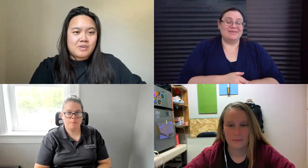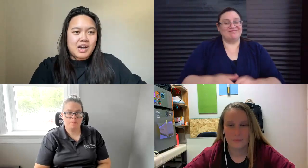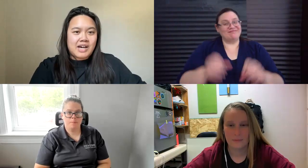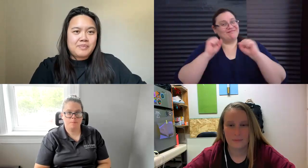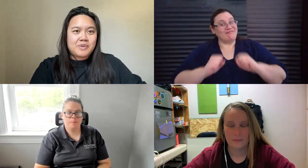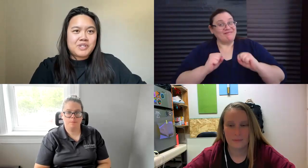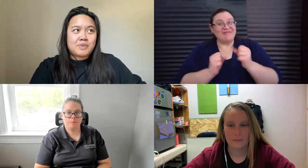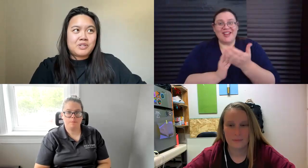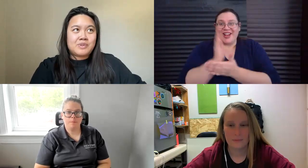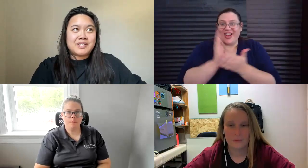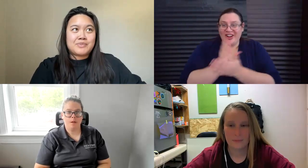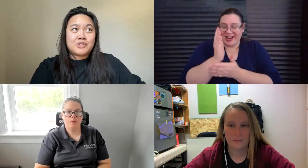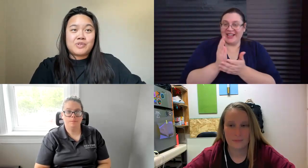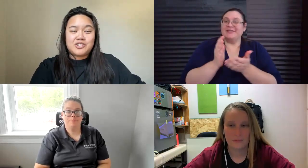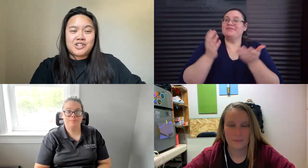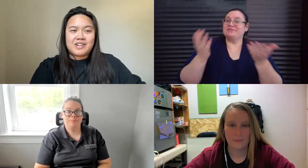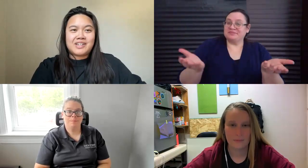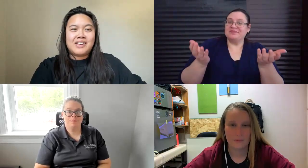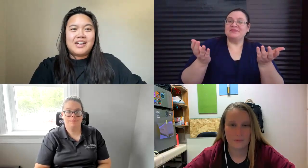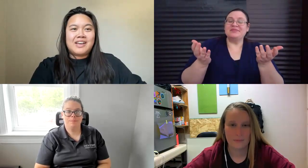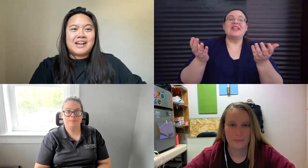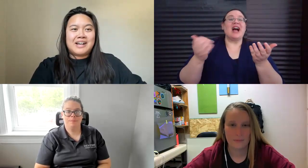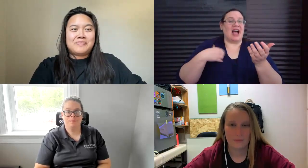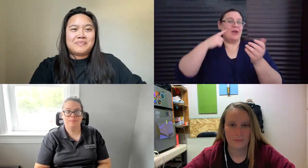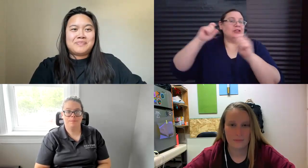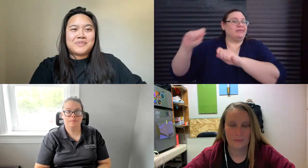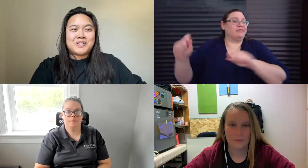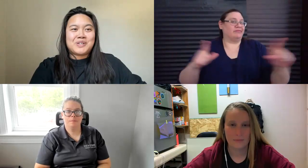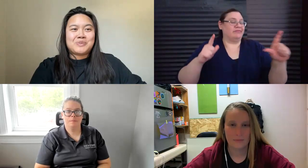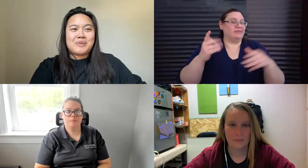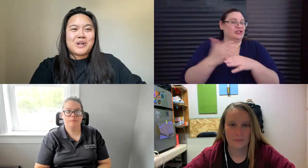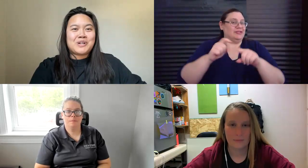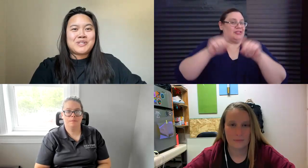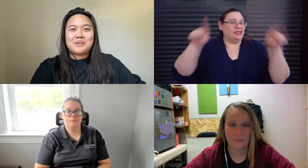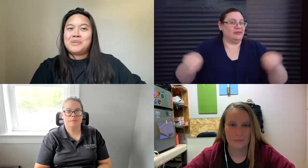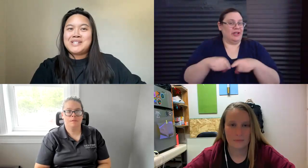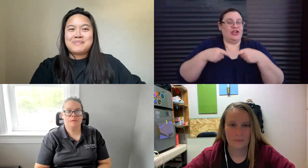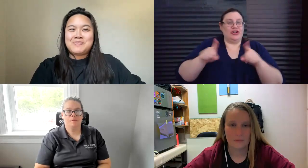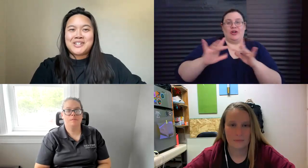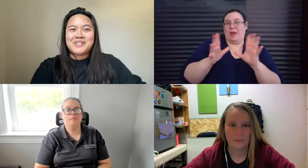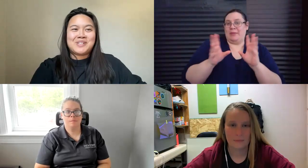So I'm going to be doing some screen sharing during this webinar, so please be patient